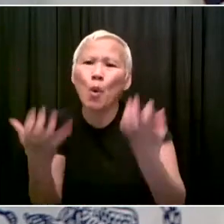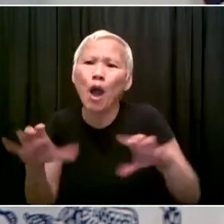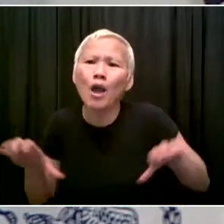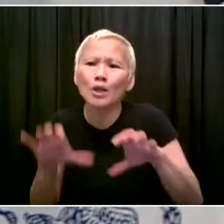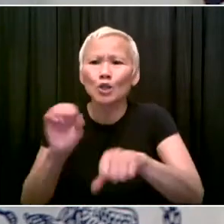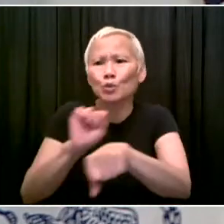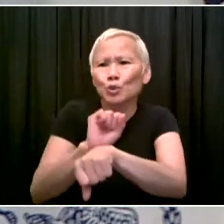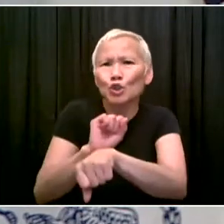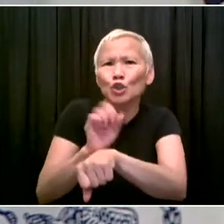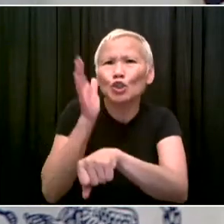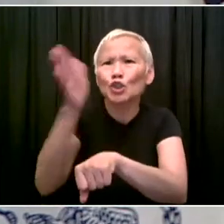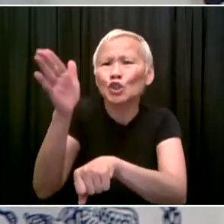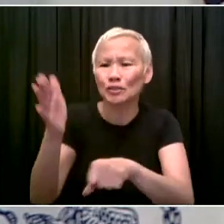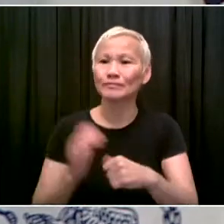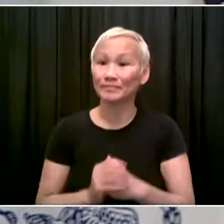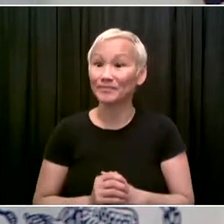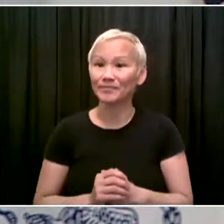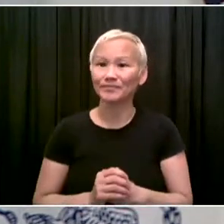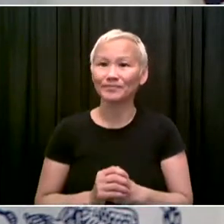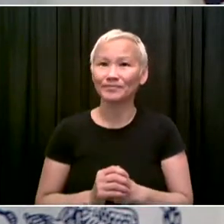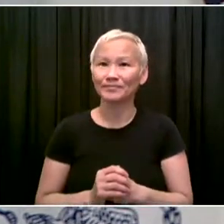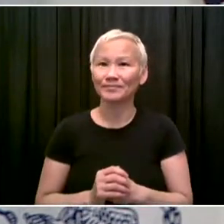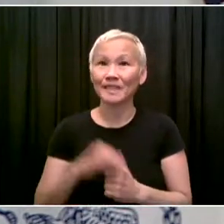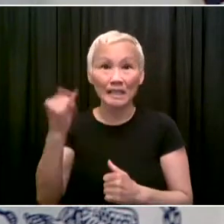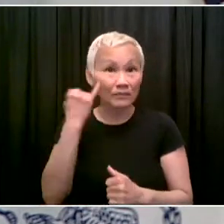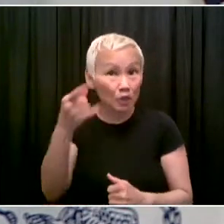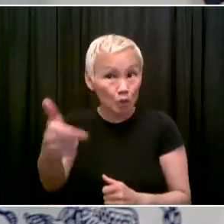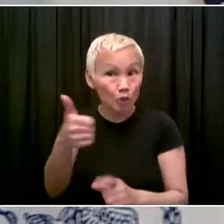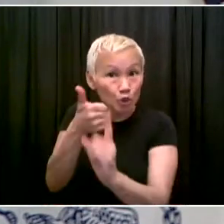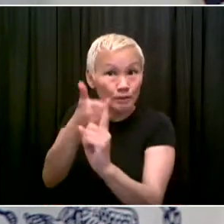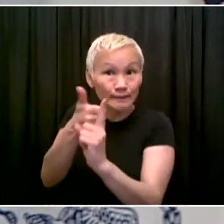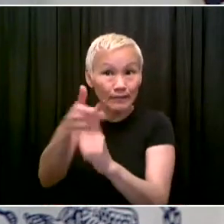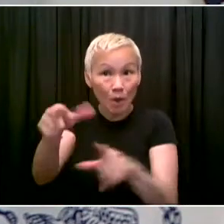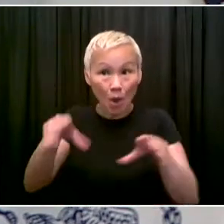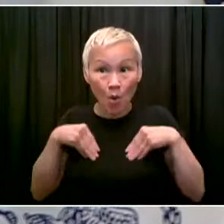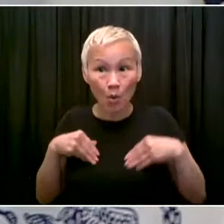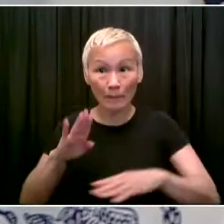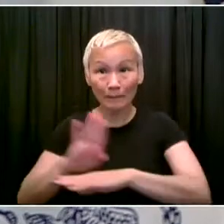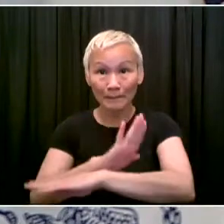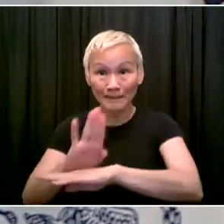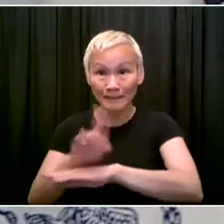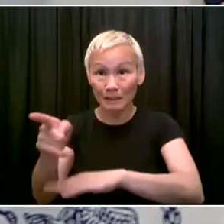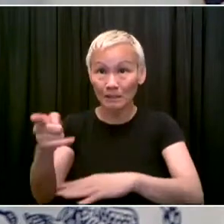YOUNG PEOPLE AND IT GIVES THEM A REAL CHANCE TO FIND OUT WHAT THEIR FUTURES AREGO ING TO BE